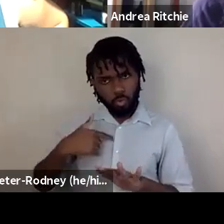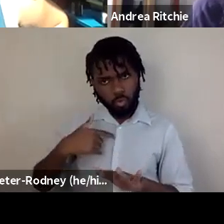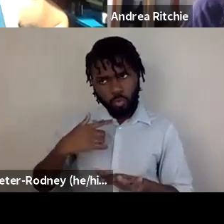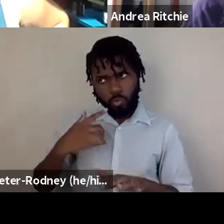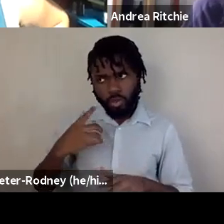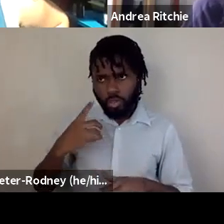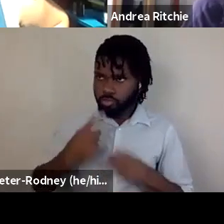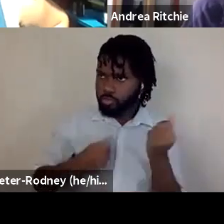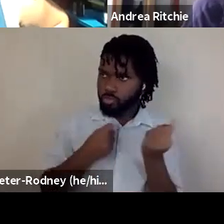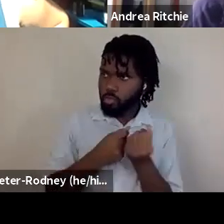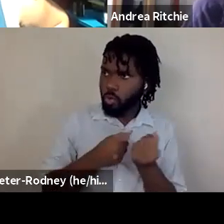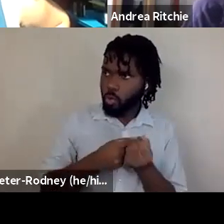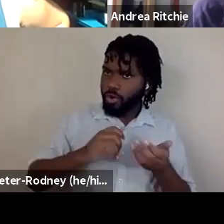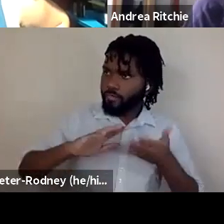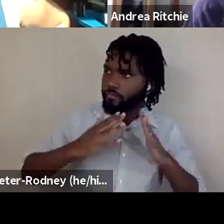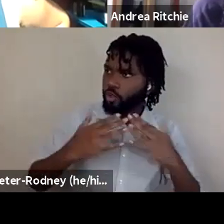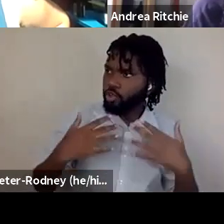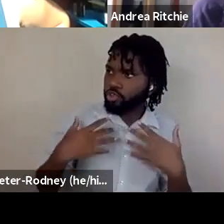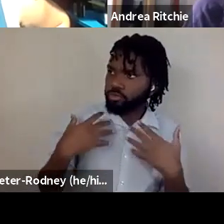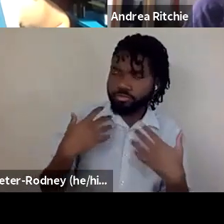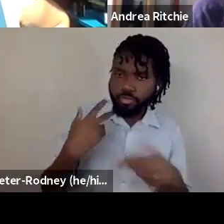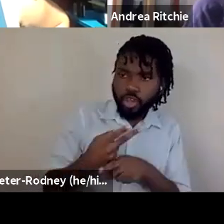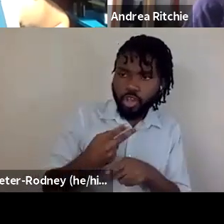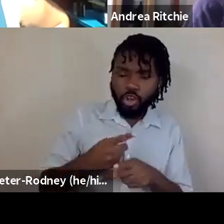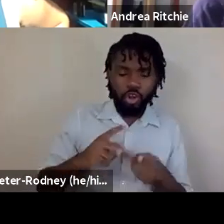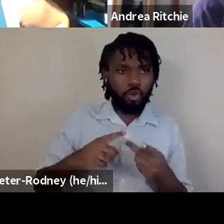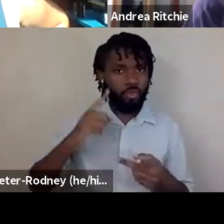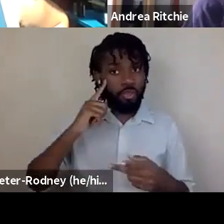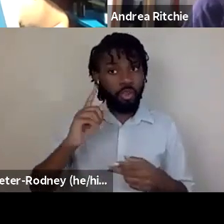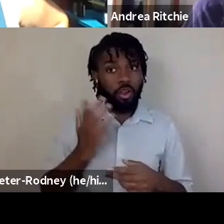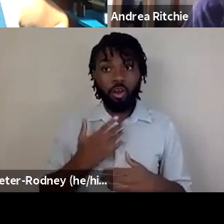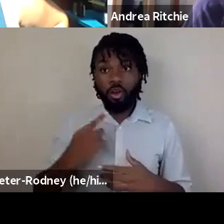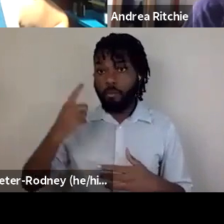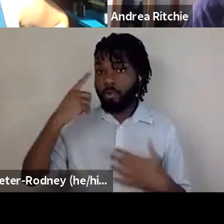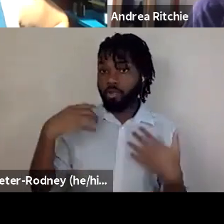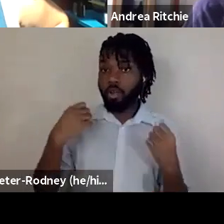We actually believe that our mental health and our wellness and the healing work